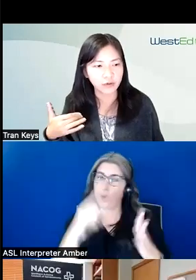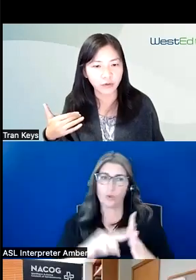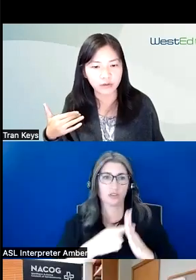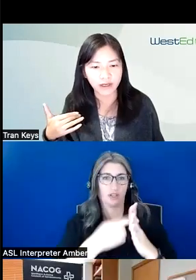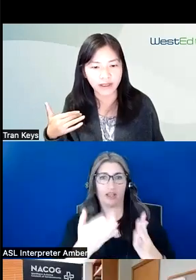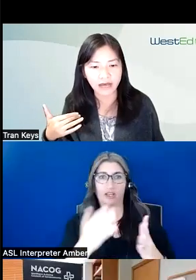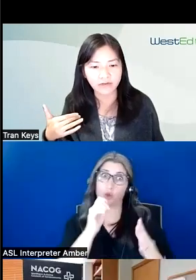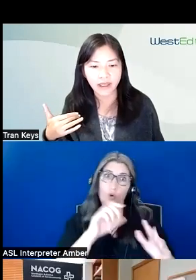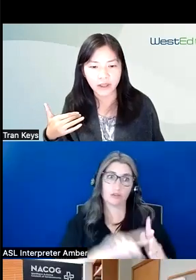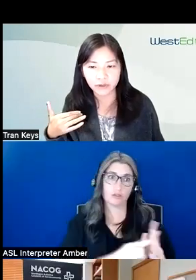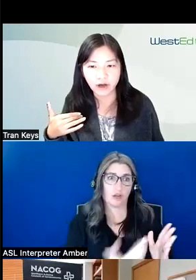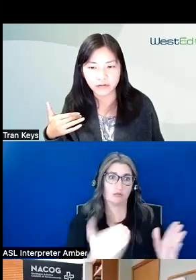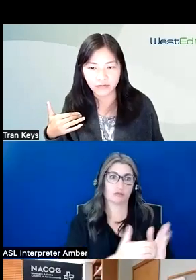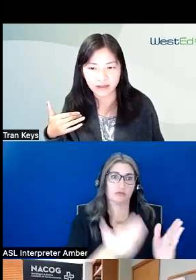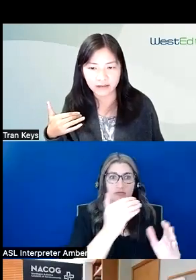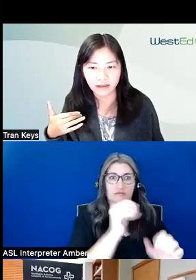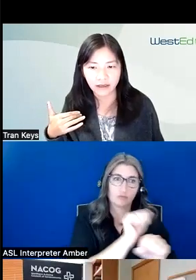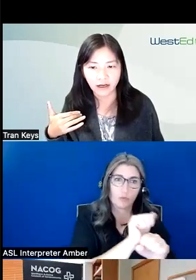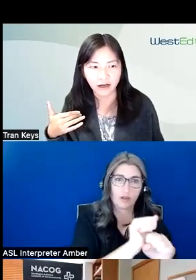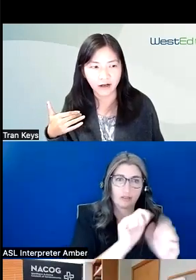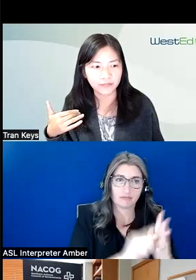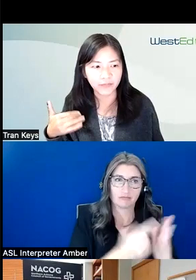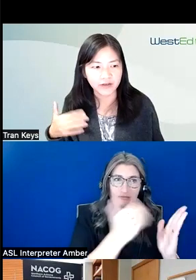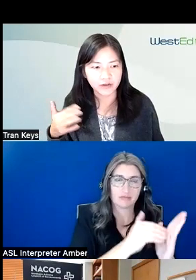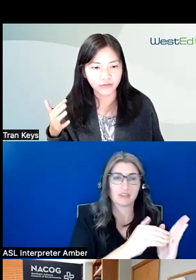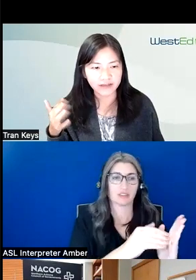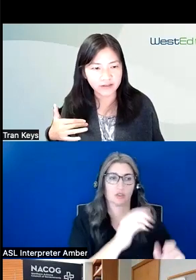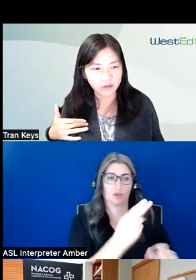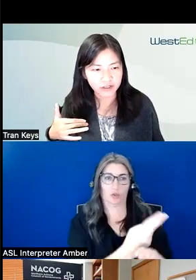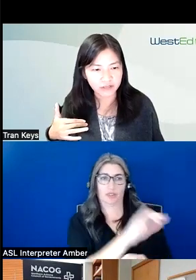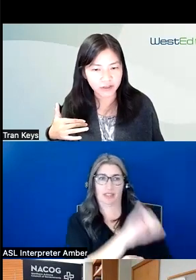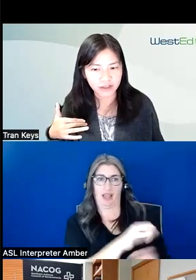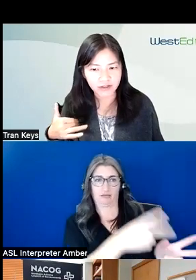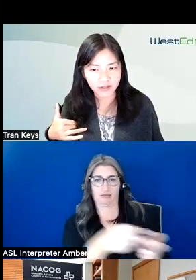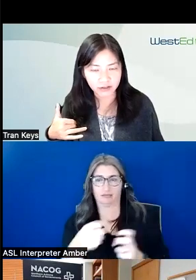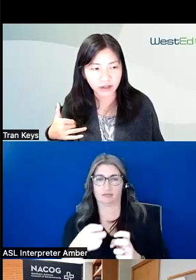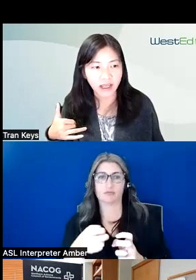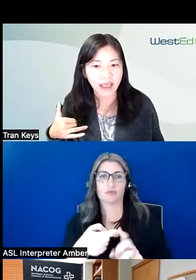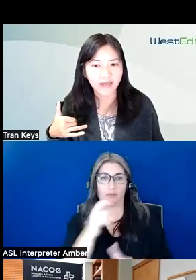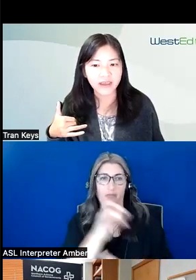Start with what you already have and build off of that. So, that's a list of questions for you to consider.